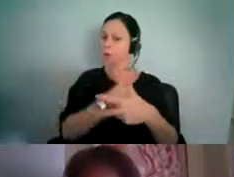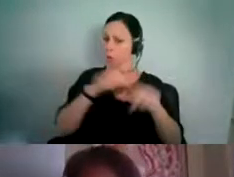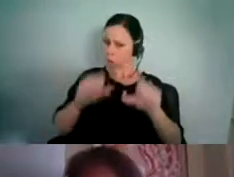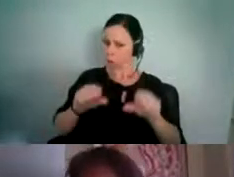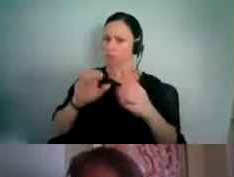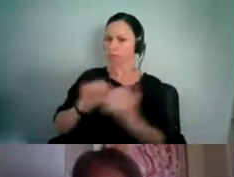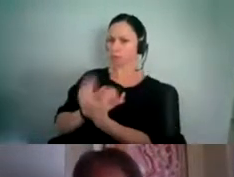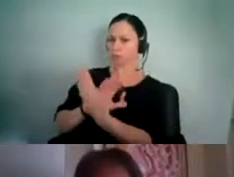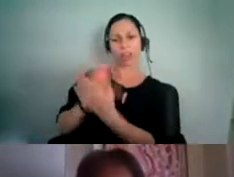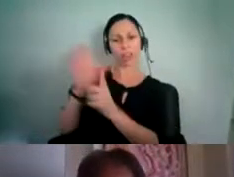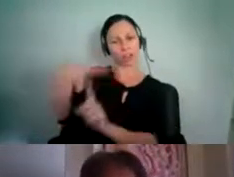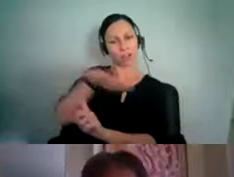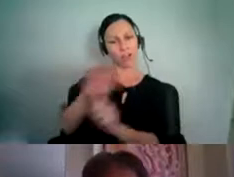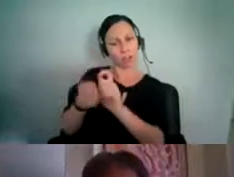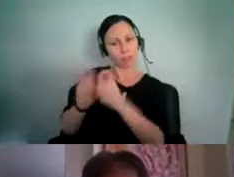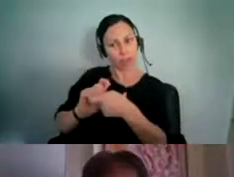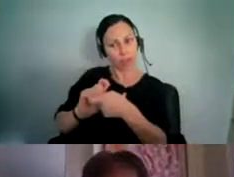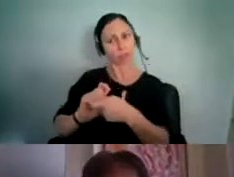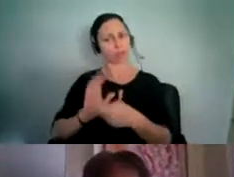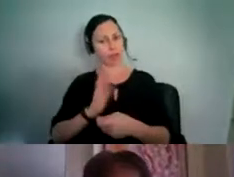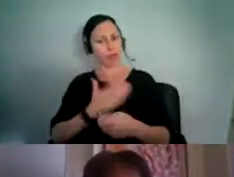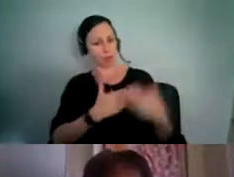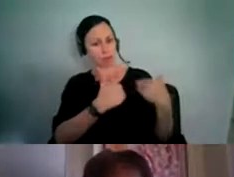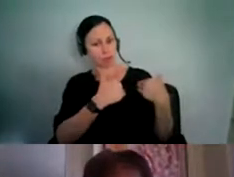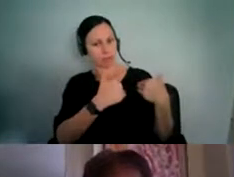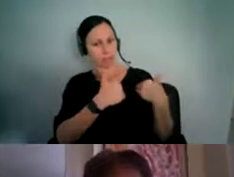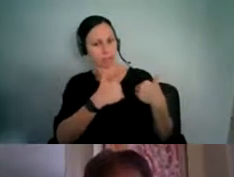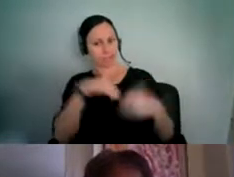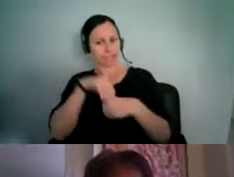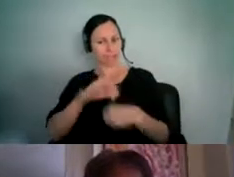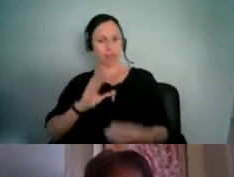and responsibility in our venues. The other thing that is important